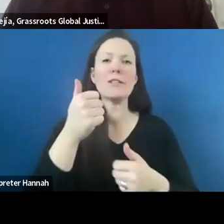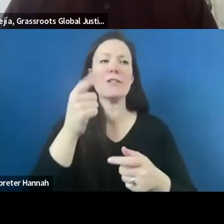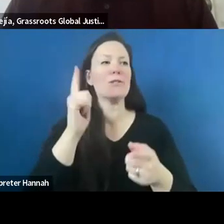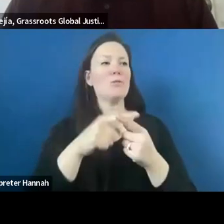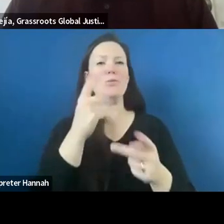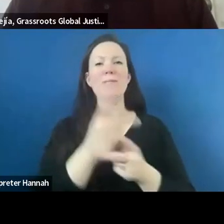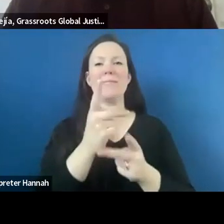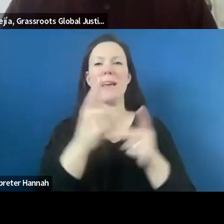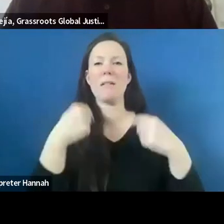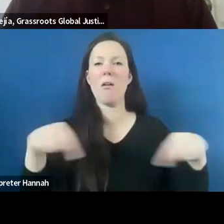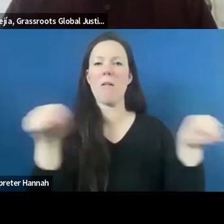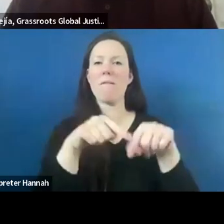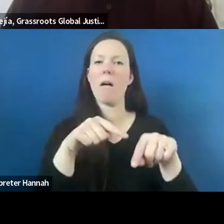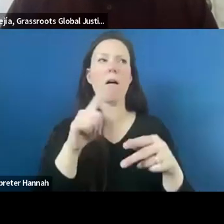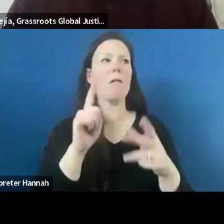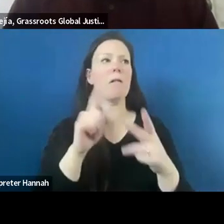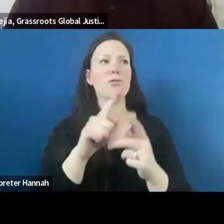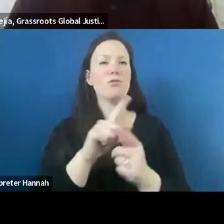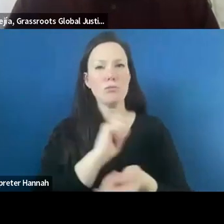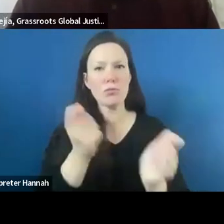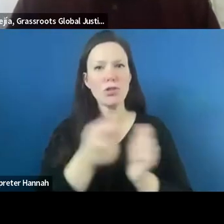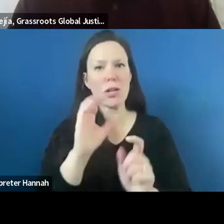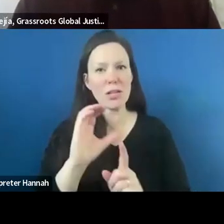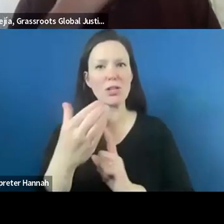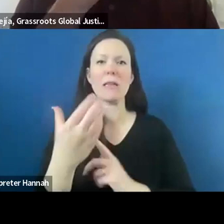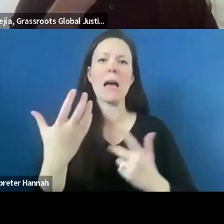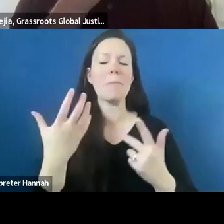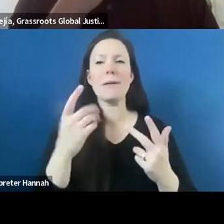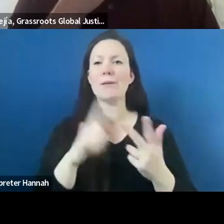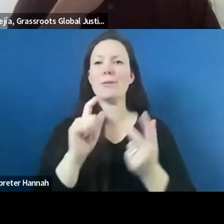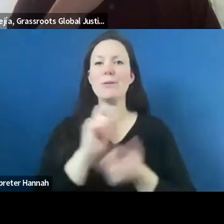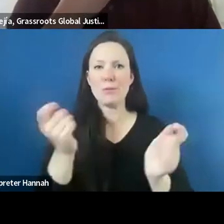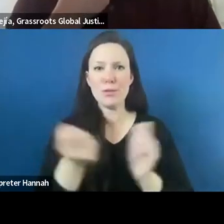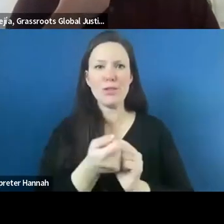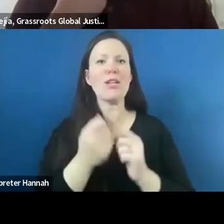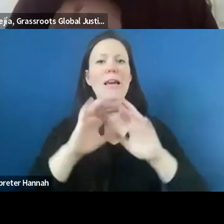as it were, because there would be nothing just about that, because industry carries the sole and primary mandate of extracting of profits.